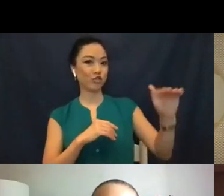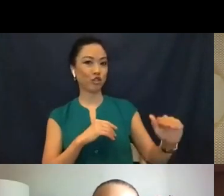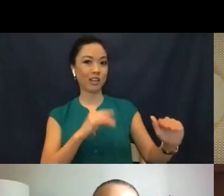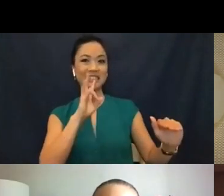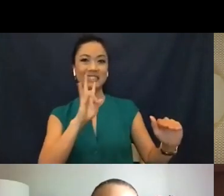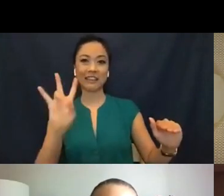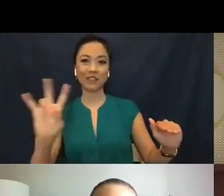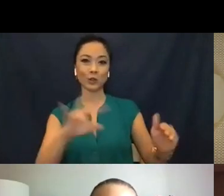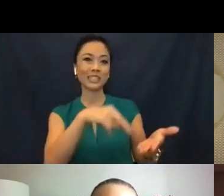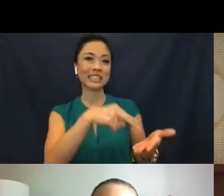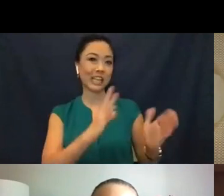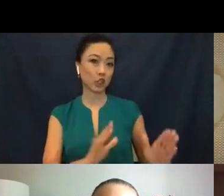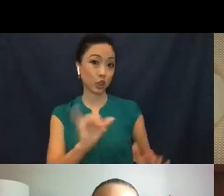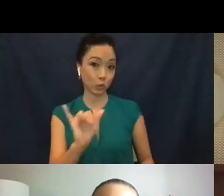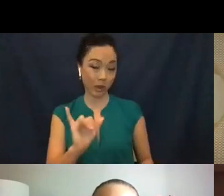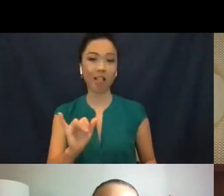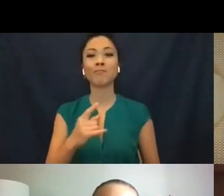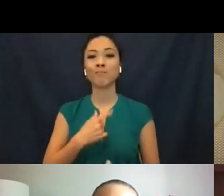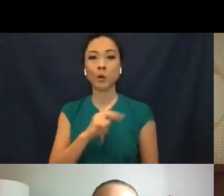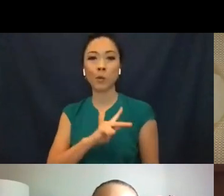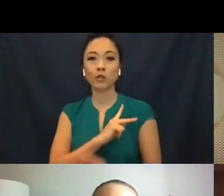about me. >> CANDACE THOMPSON-ZACHERY: Thanks